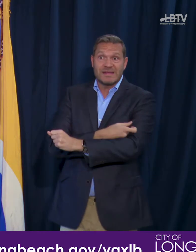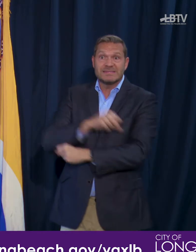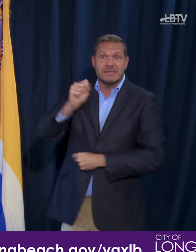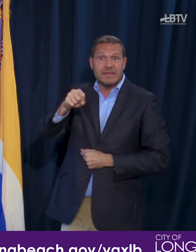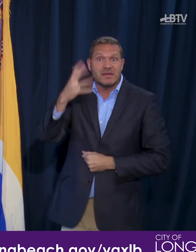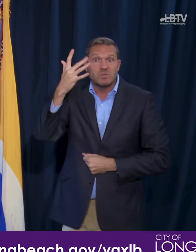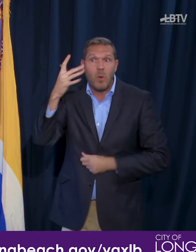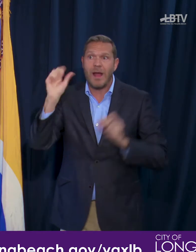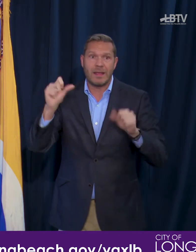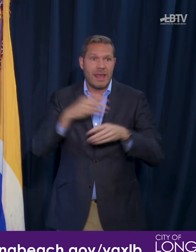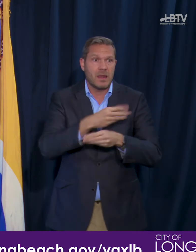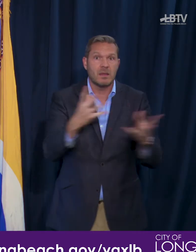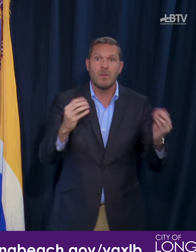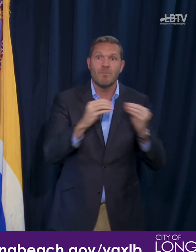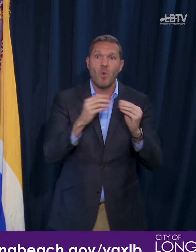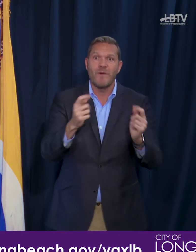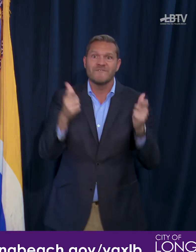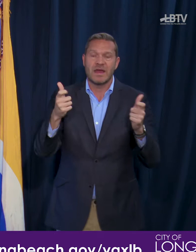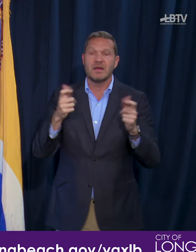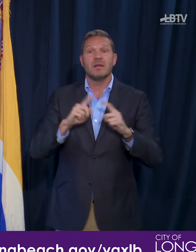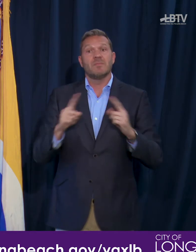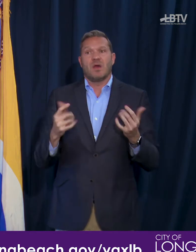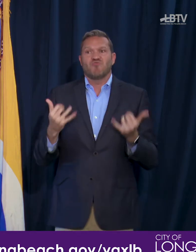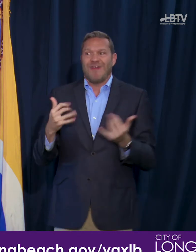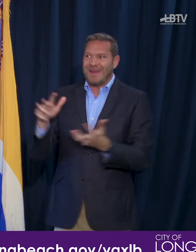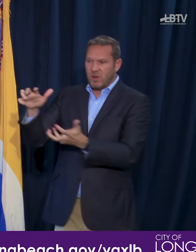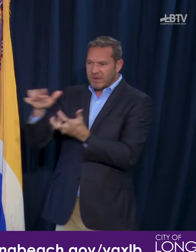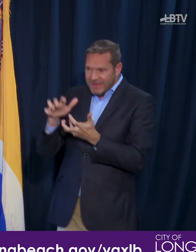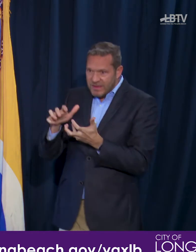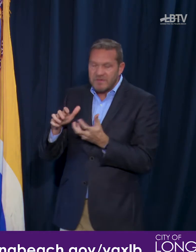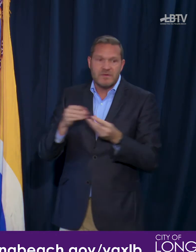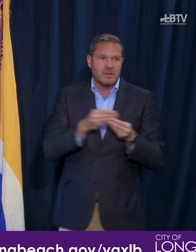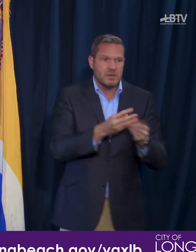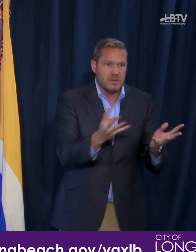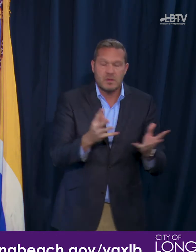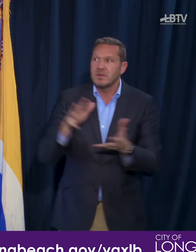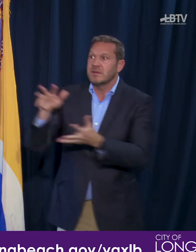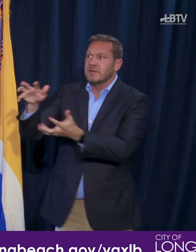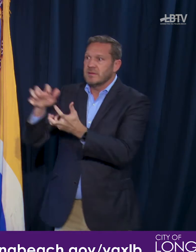but we're doing what we can por what we are being sent by the State.